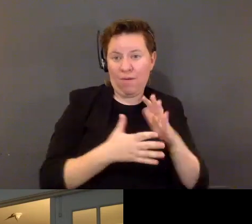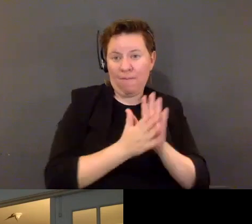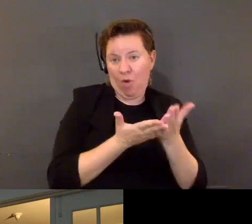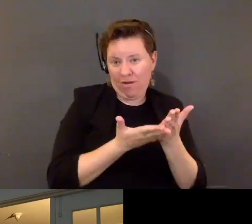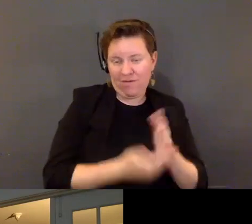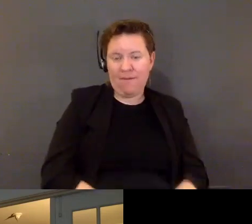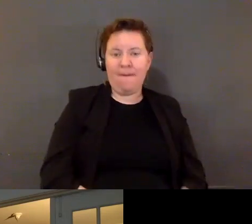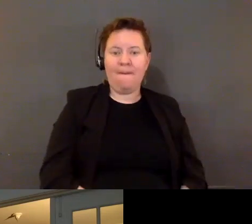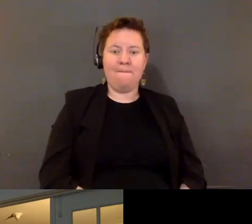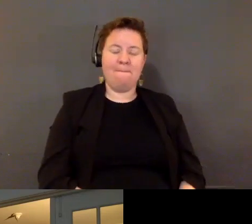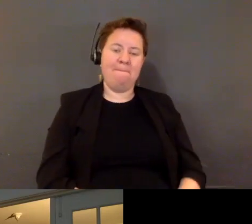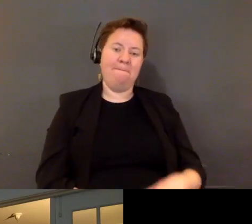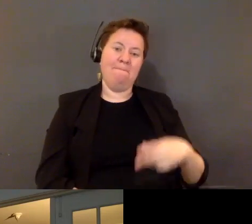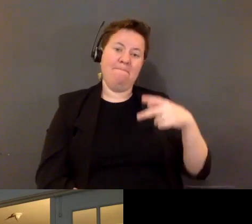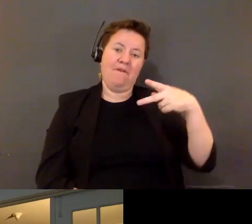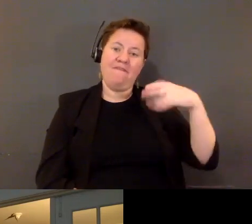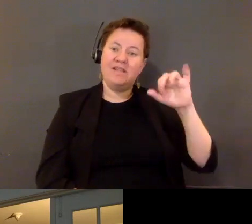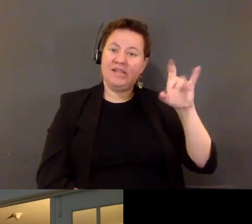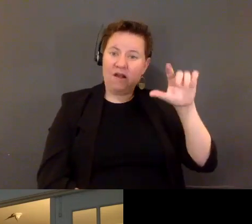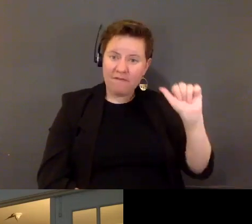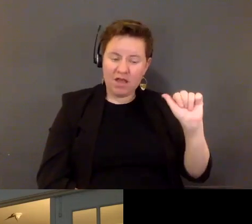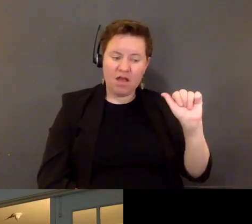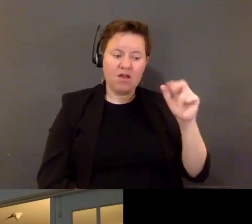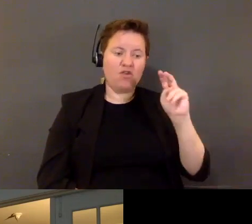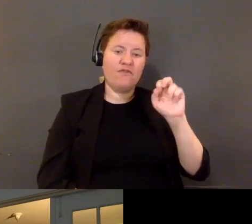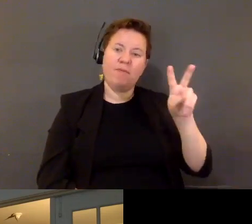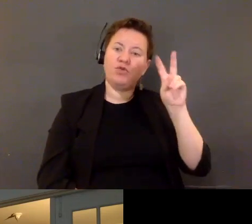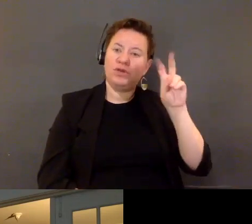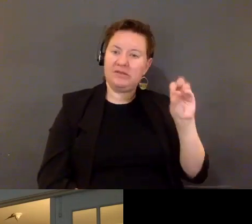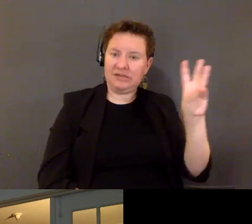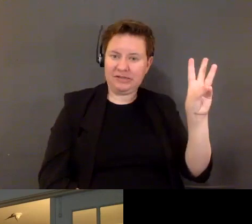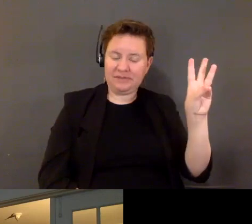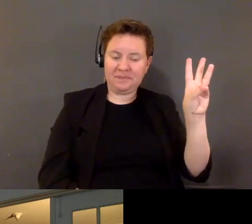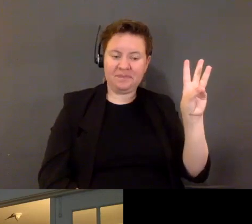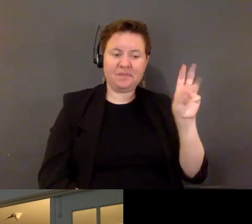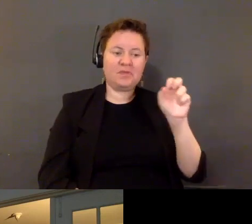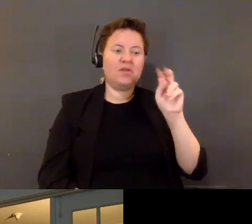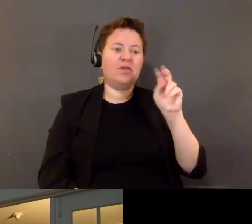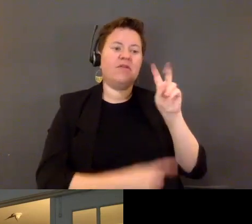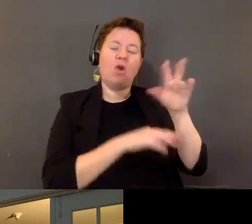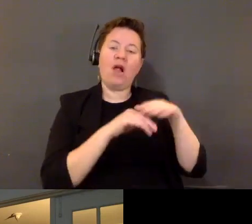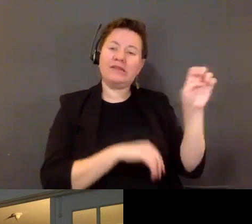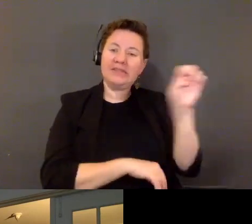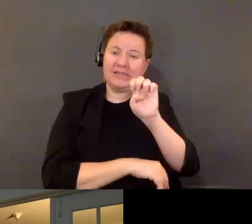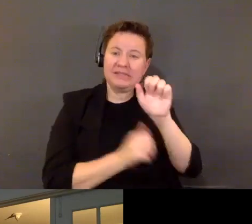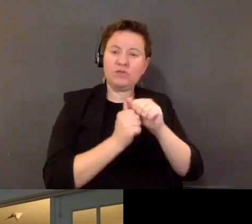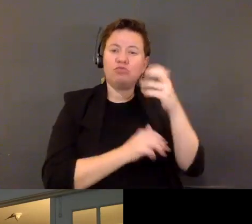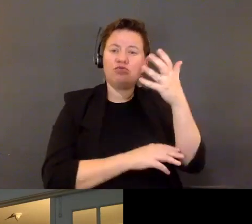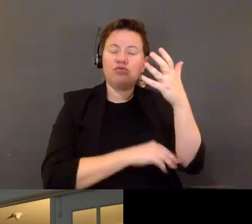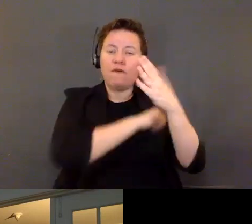philadelphia november 2006. november on the east coast was autumn in its original factory settings